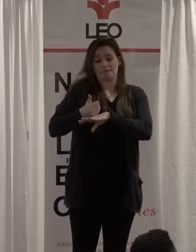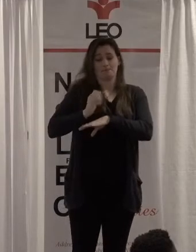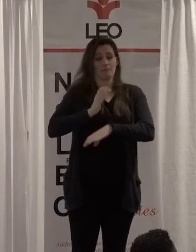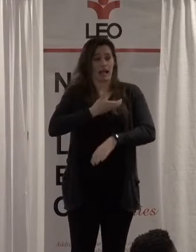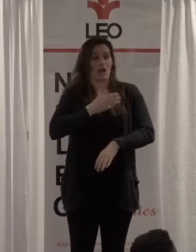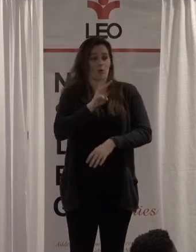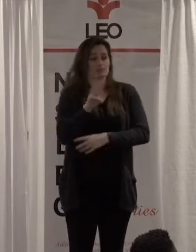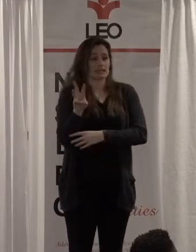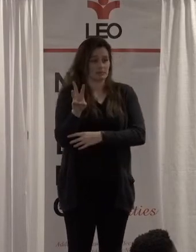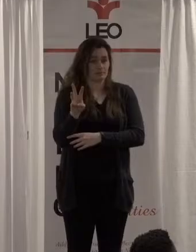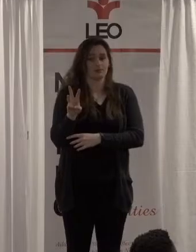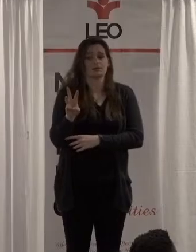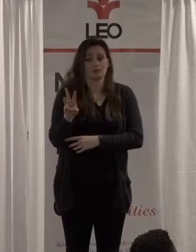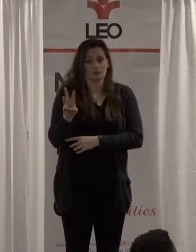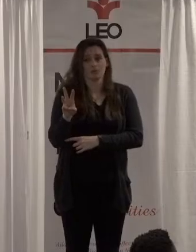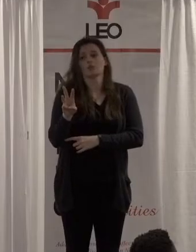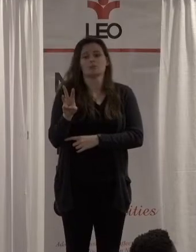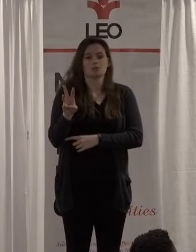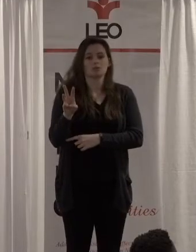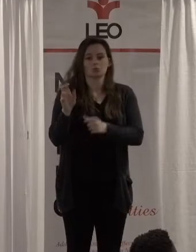AND HELPS ALL OF YOU LEARN WHAT WE ARE DOING